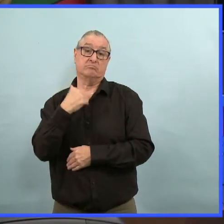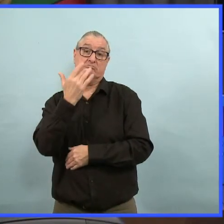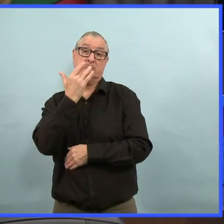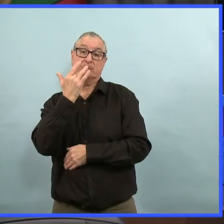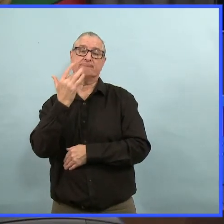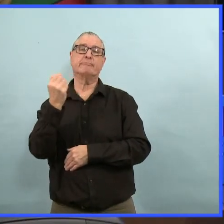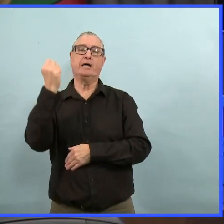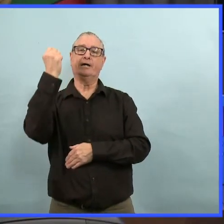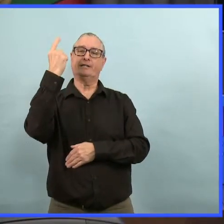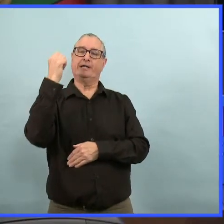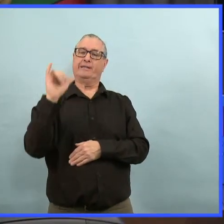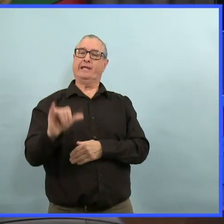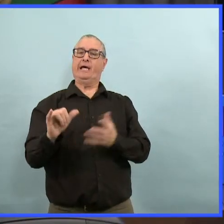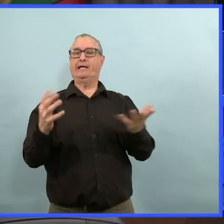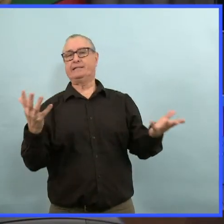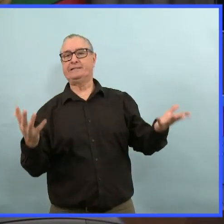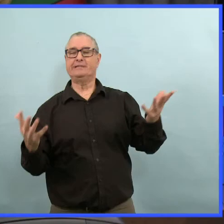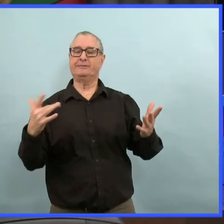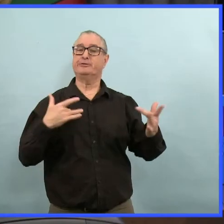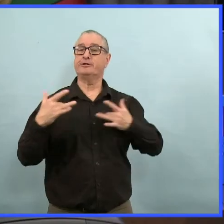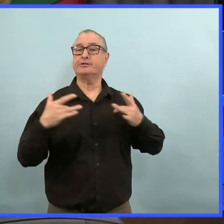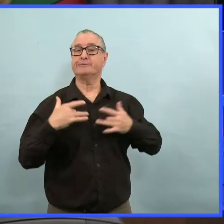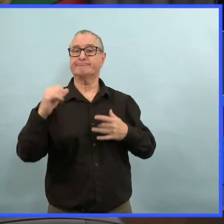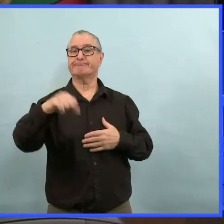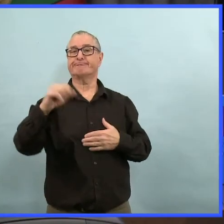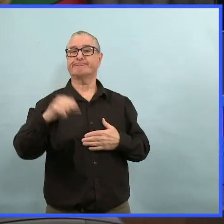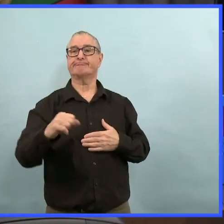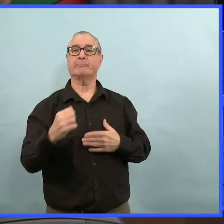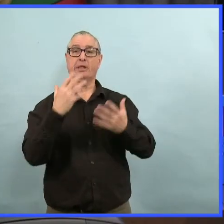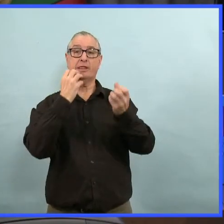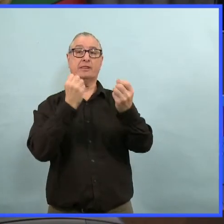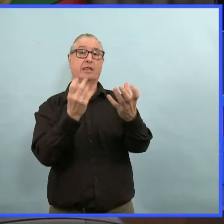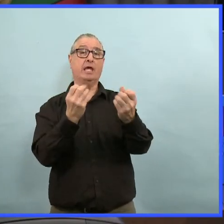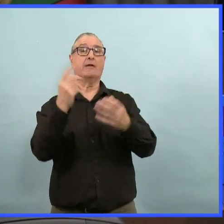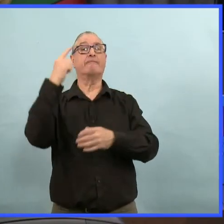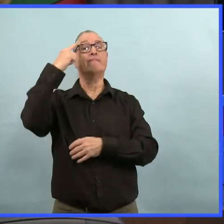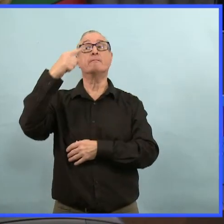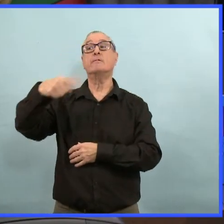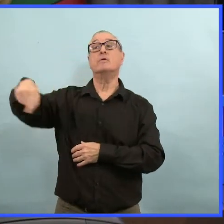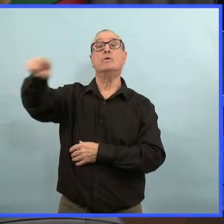we appreciate the understanding of families and and patients and residents as we go through this